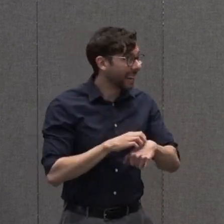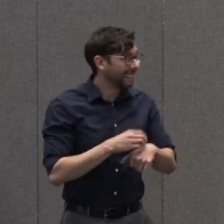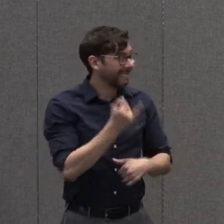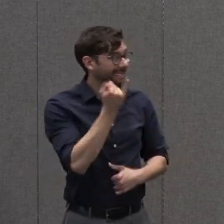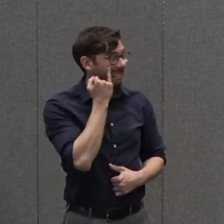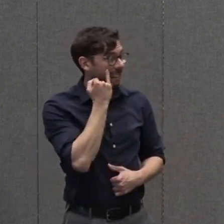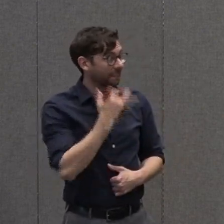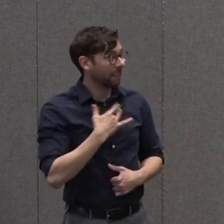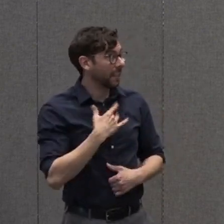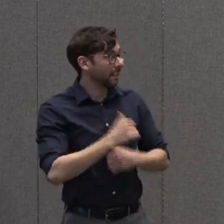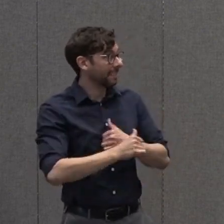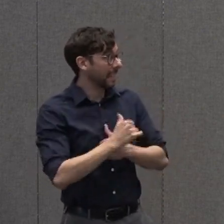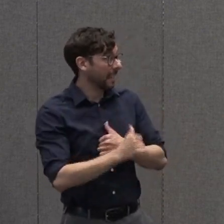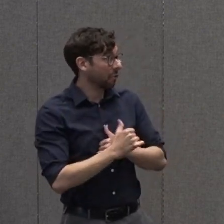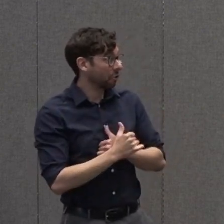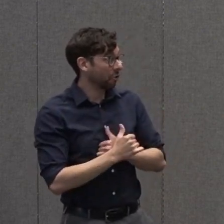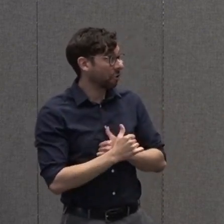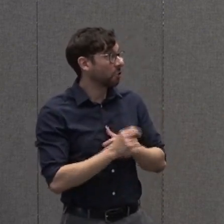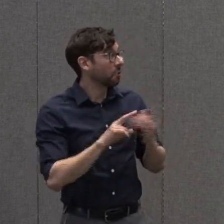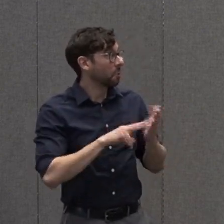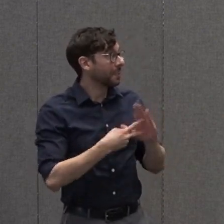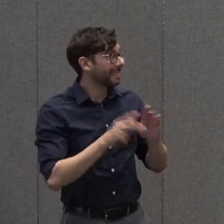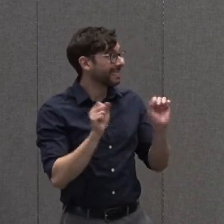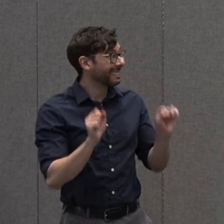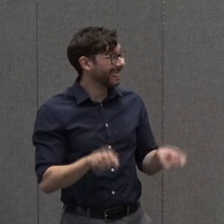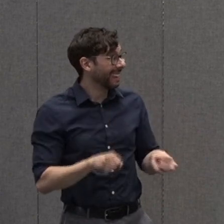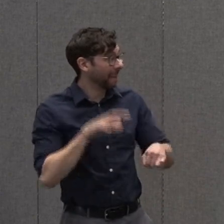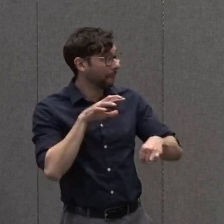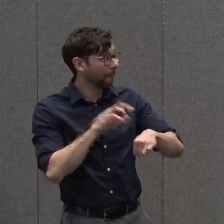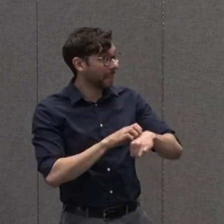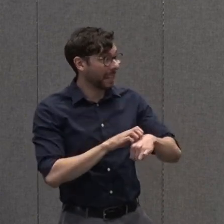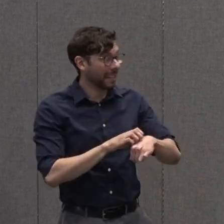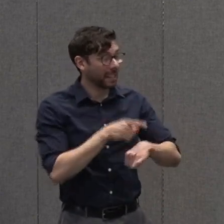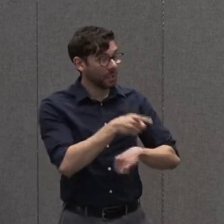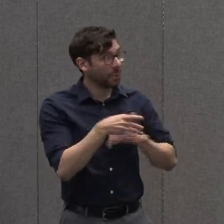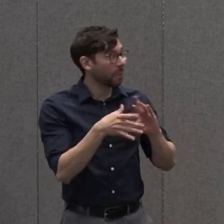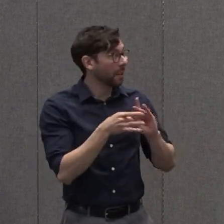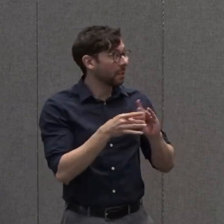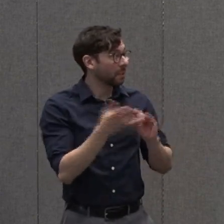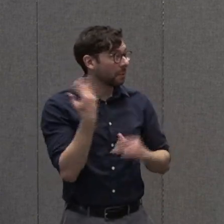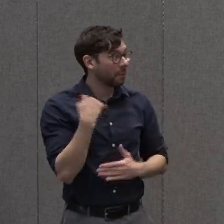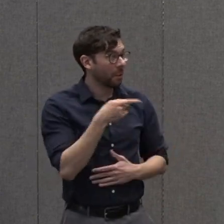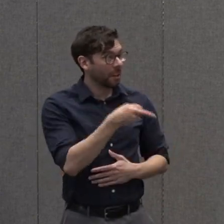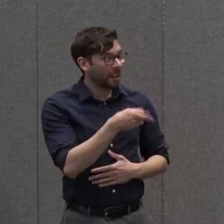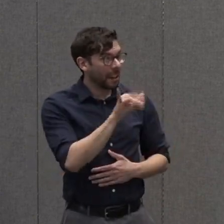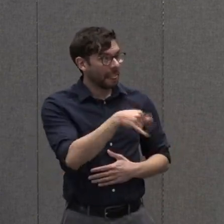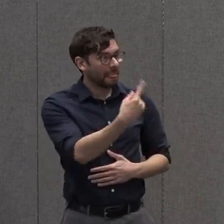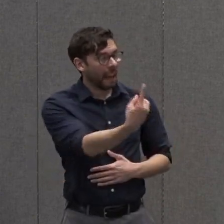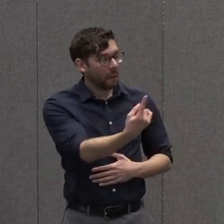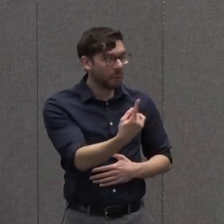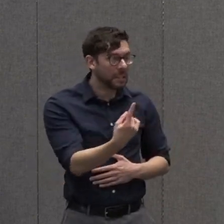And you said, you told me something about this one before. That it's kind of a rascally dude. He is a little anxious sometimes,